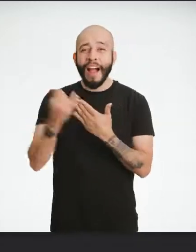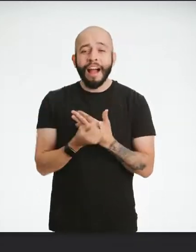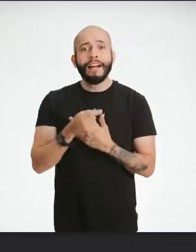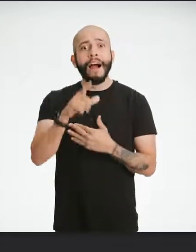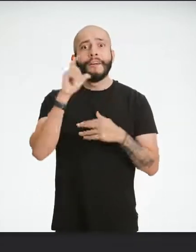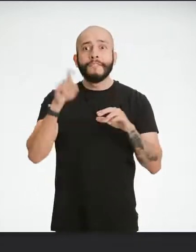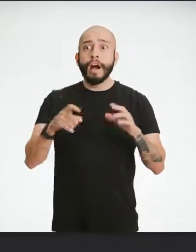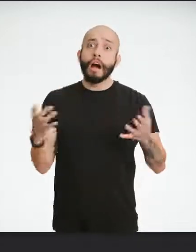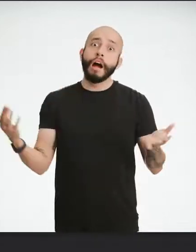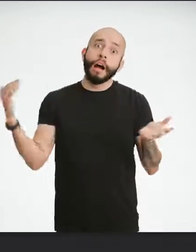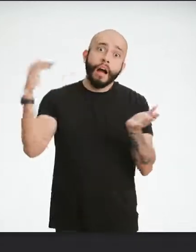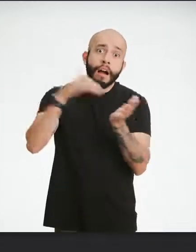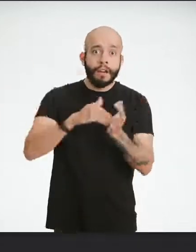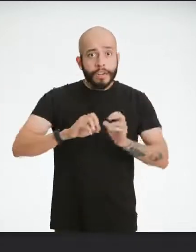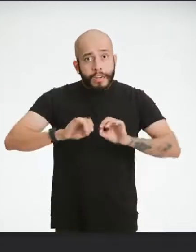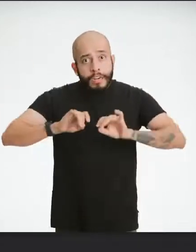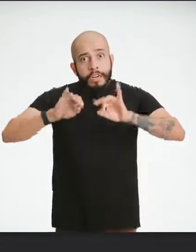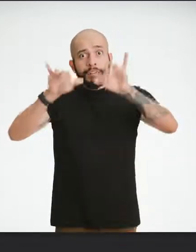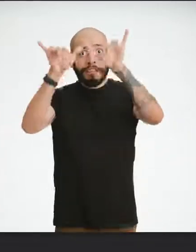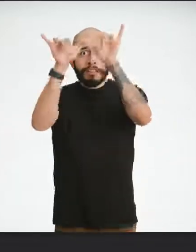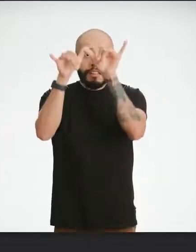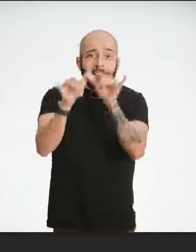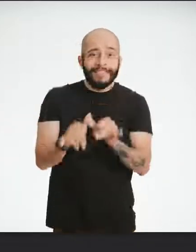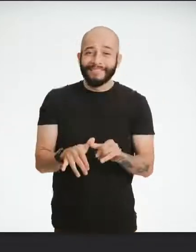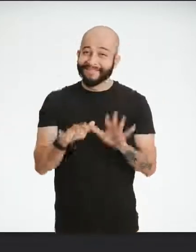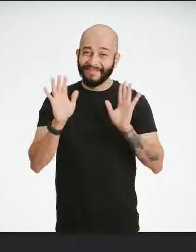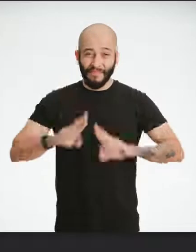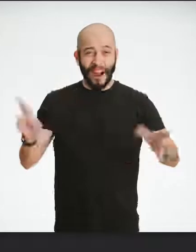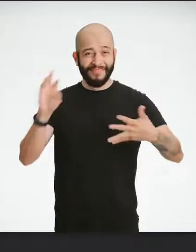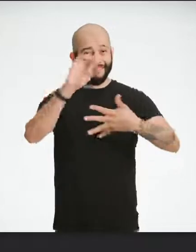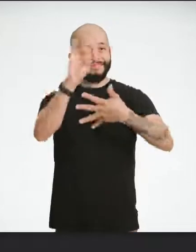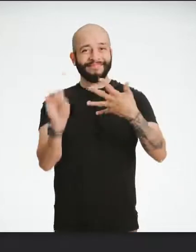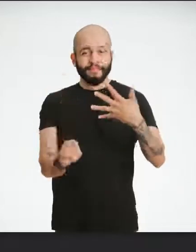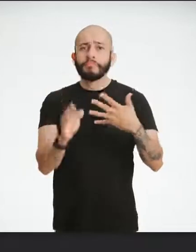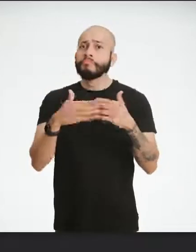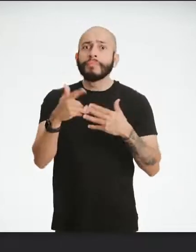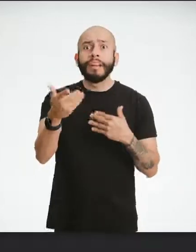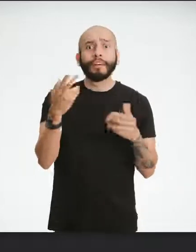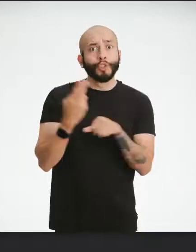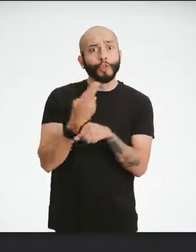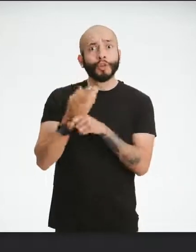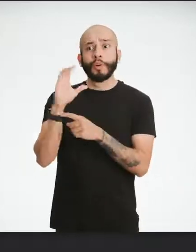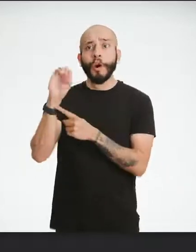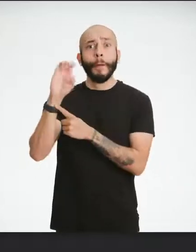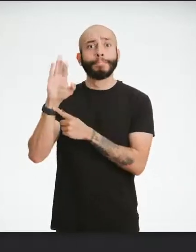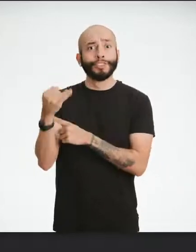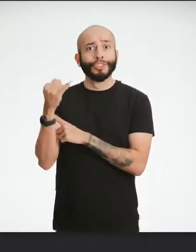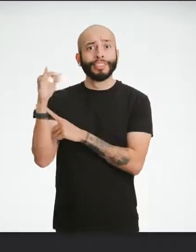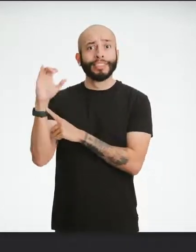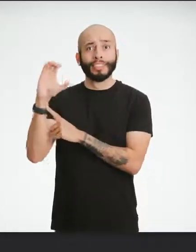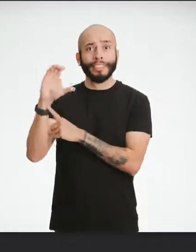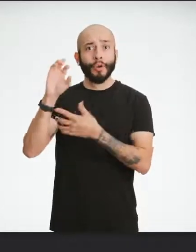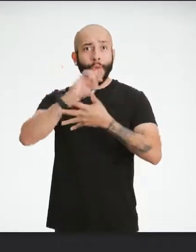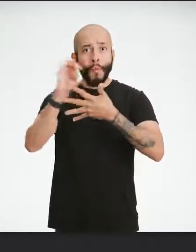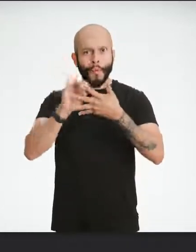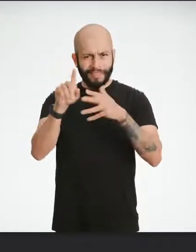You don't need to rearchitect your codebase. Even if you have Objective-C code, you can use it with App Intents by wrapping it with Swift.